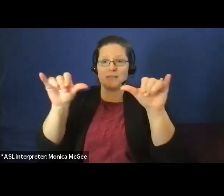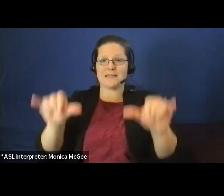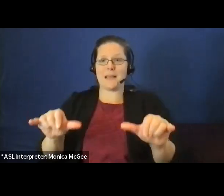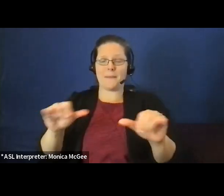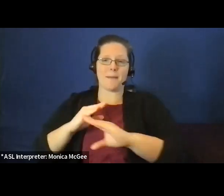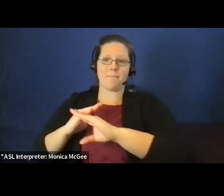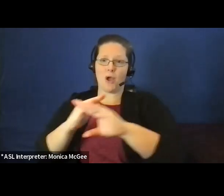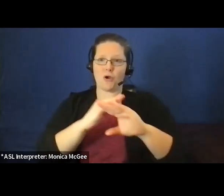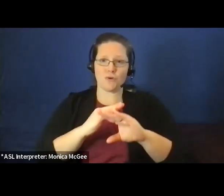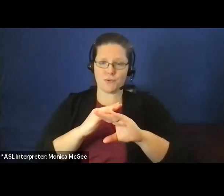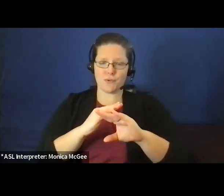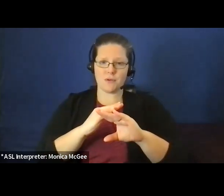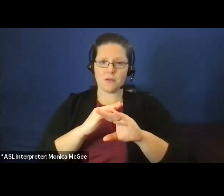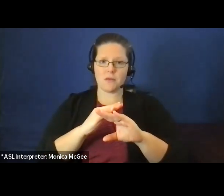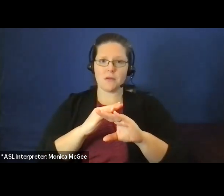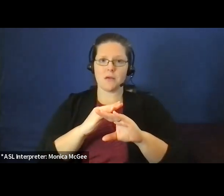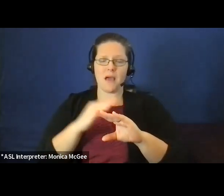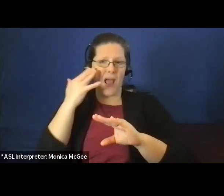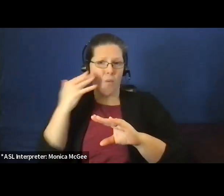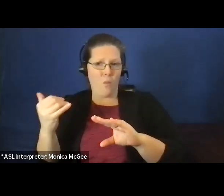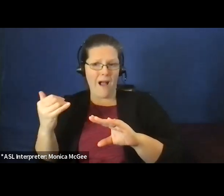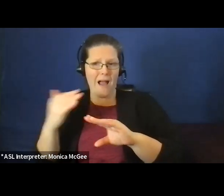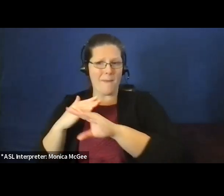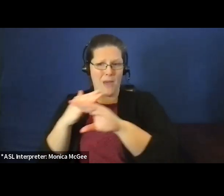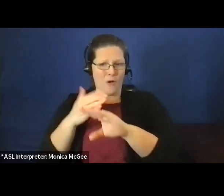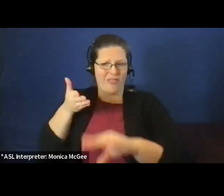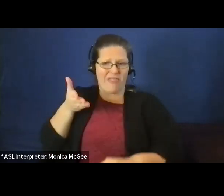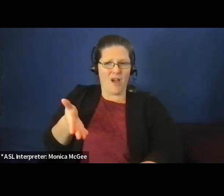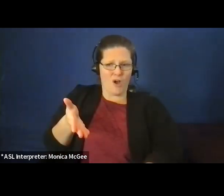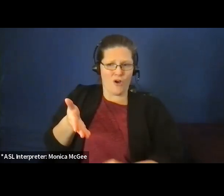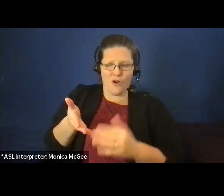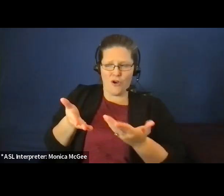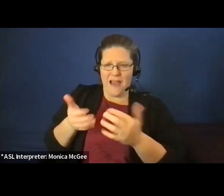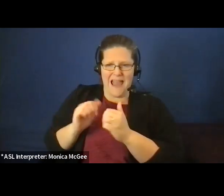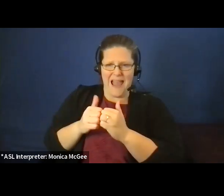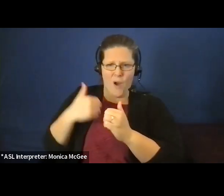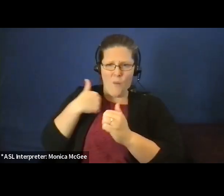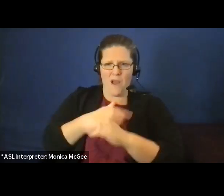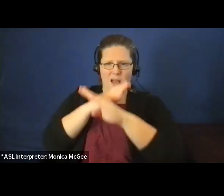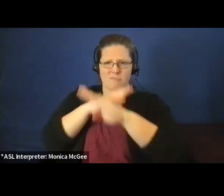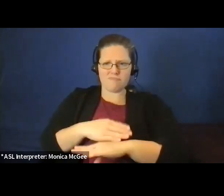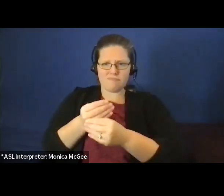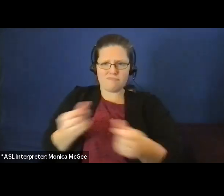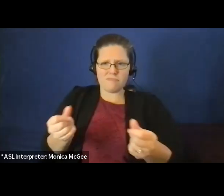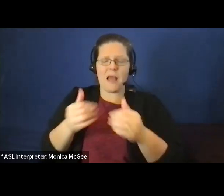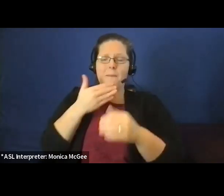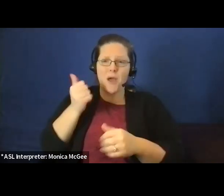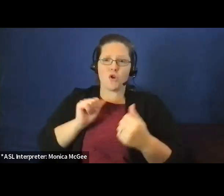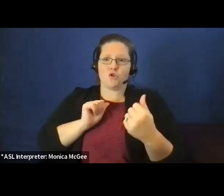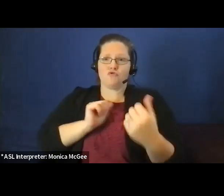to have someone that was available to us all year to have frank discussions